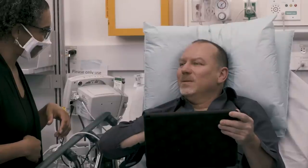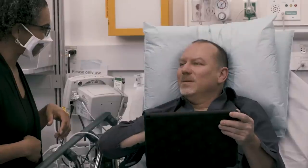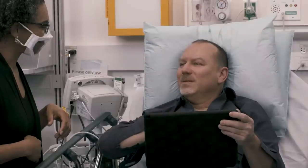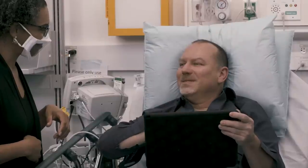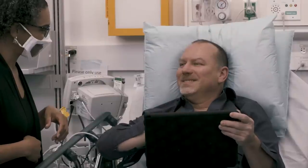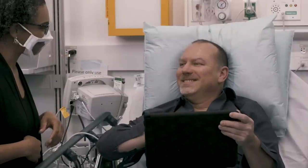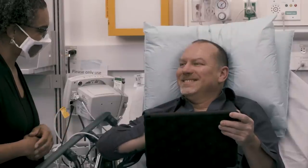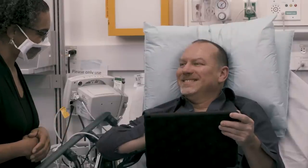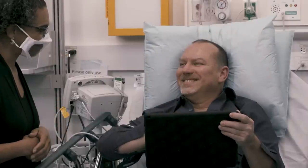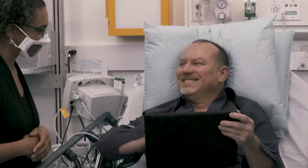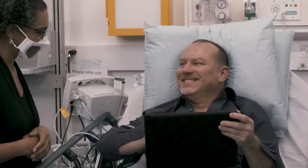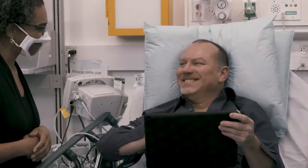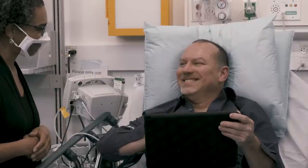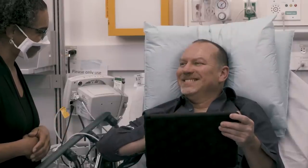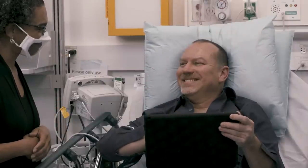Ah! What a relief!